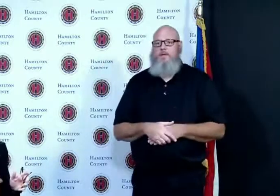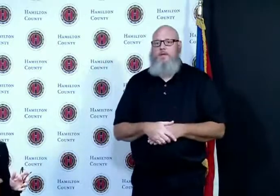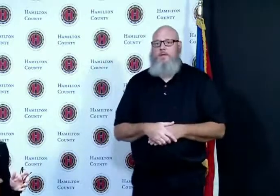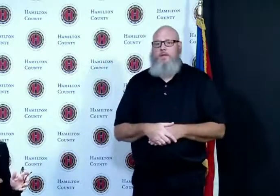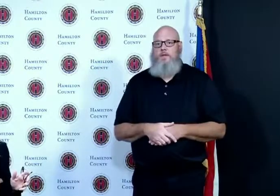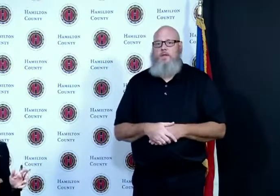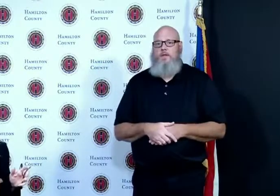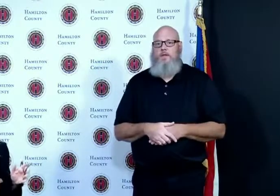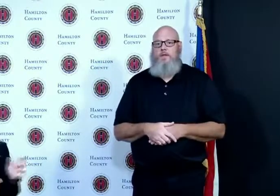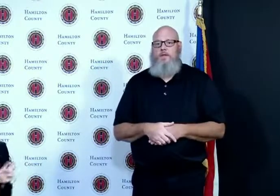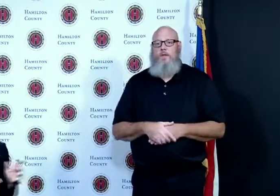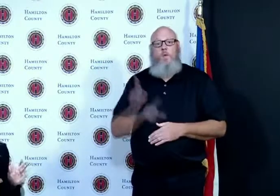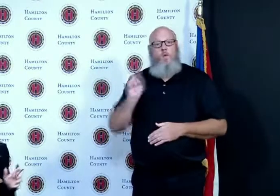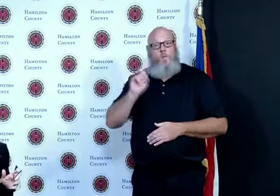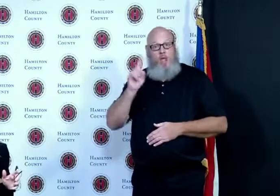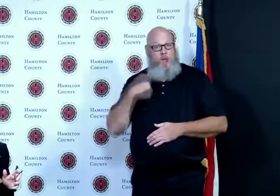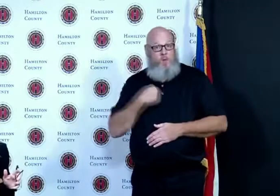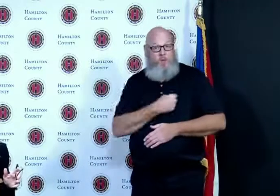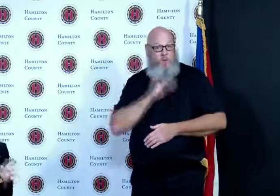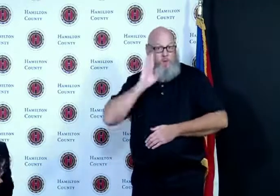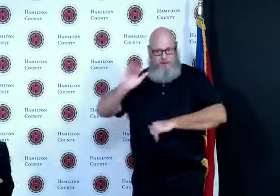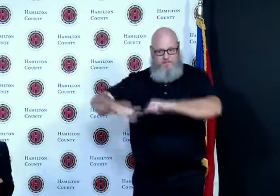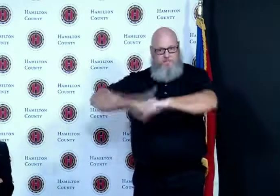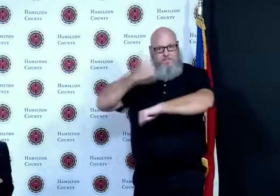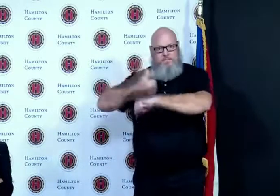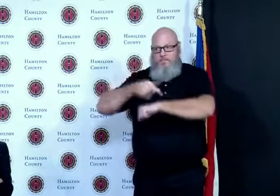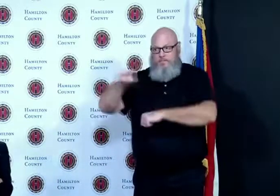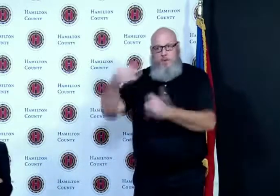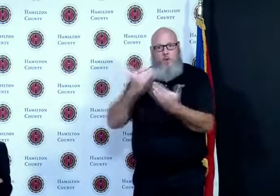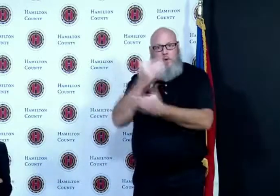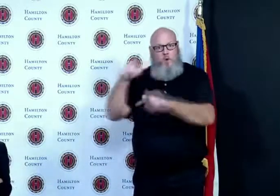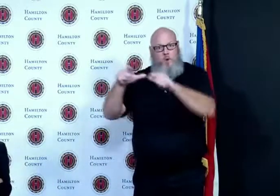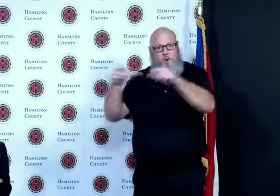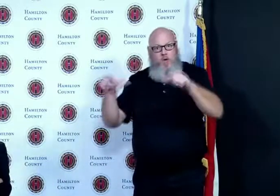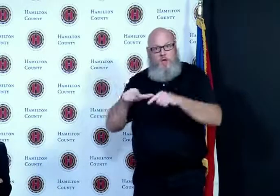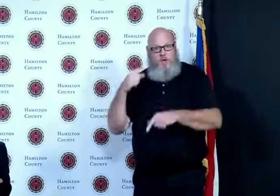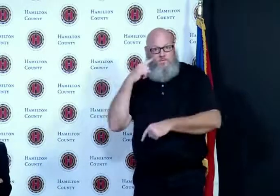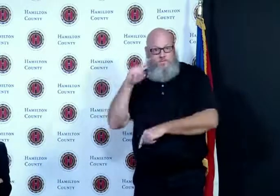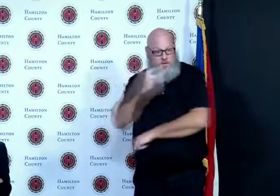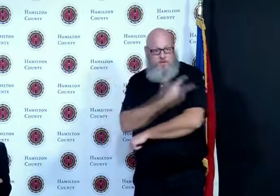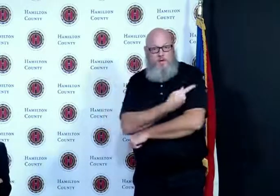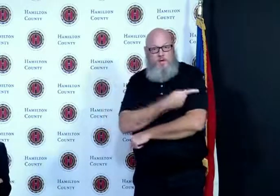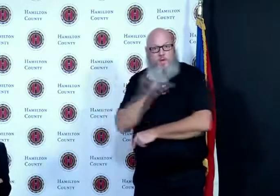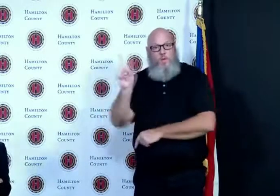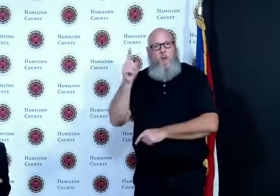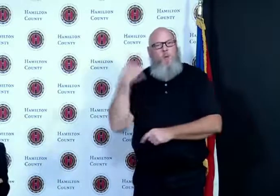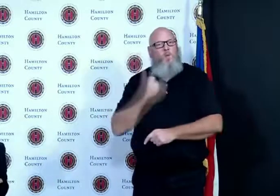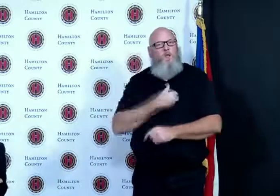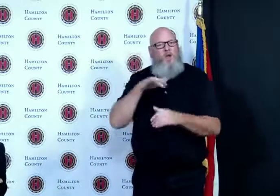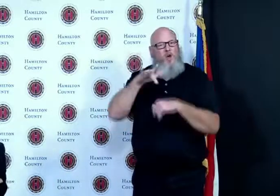right so it's as accessible as it can be and we purchased or rather are leasing extra space